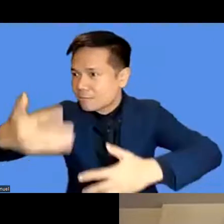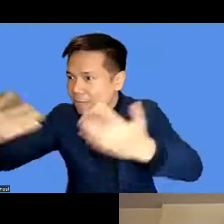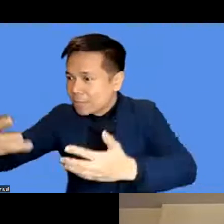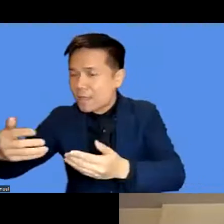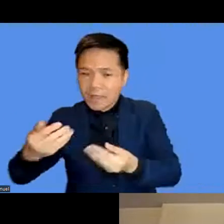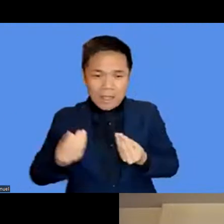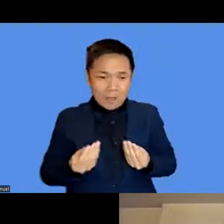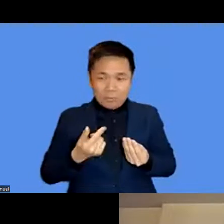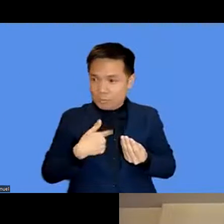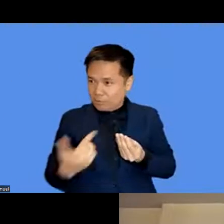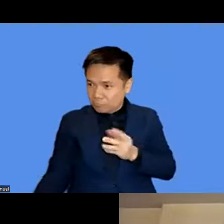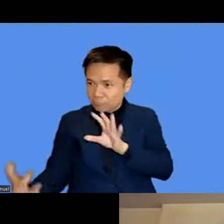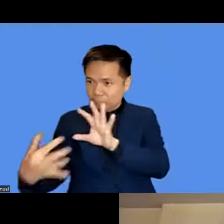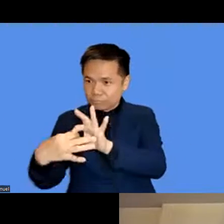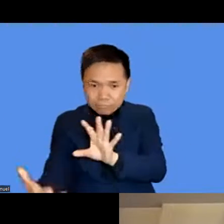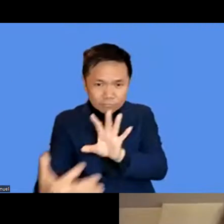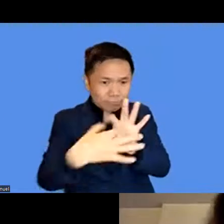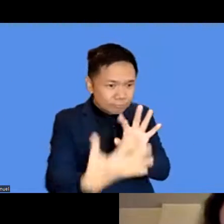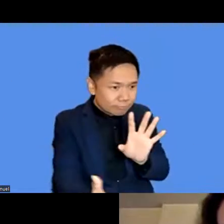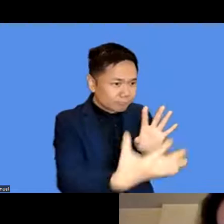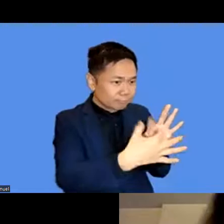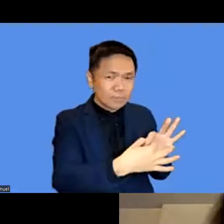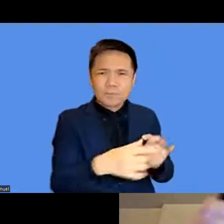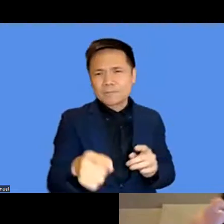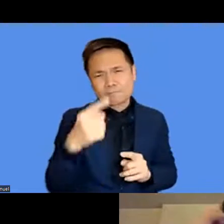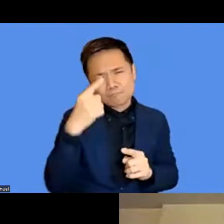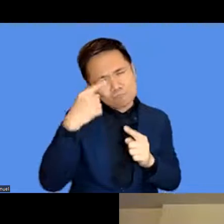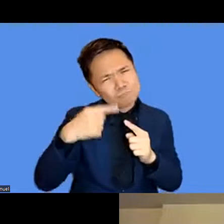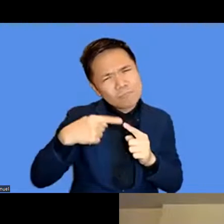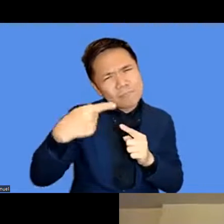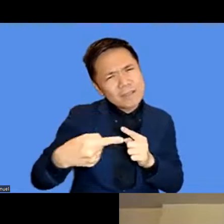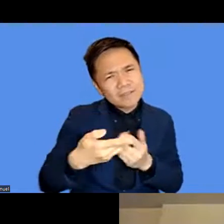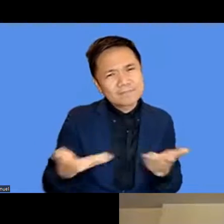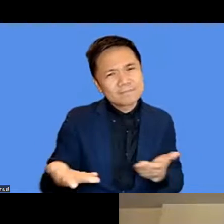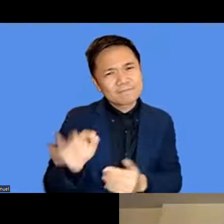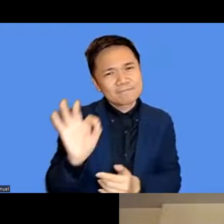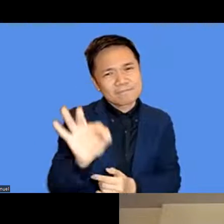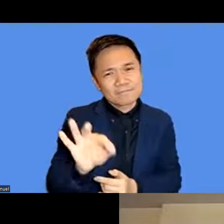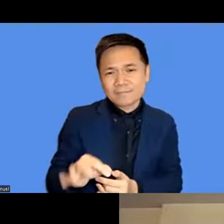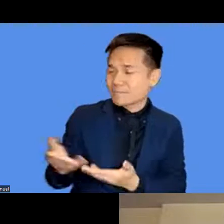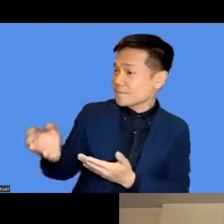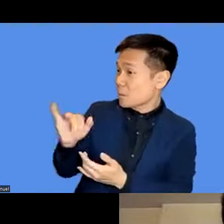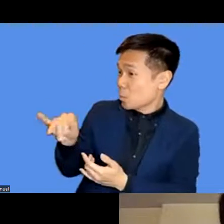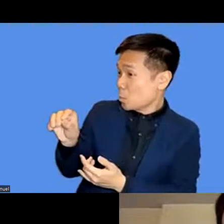Jose, if you don't mind, I will go first.